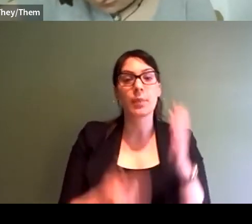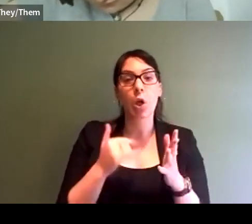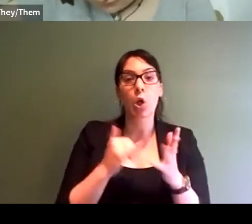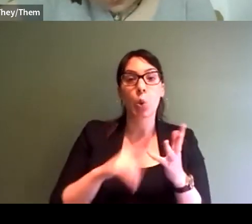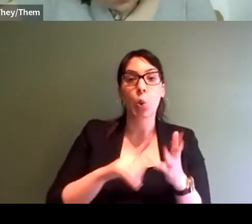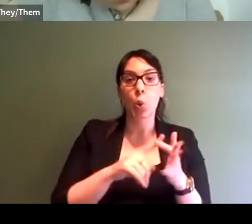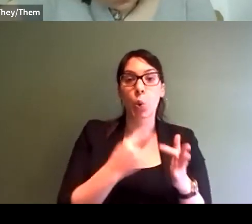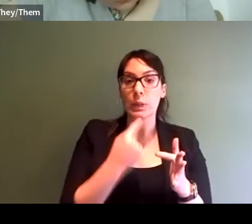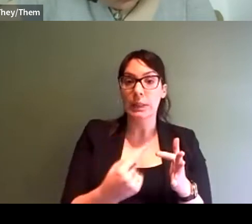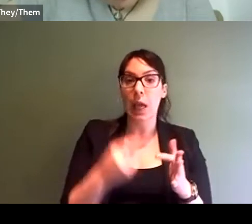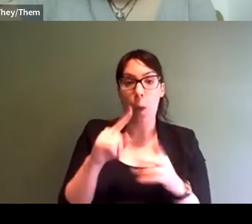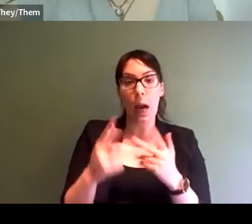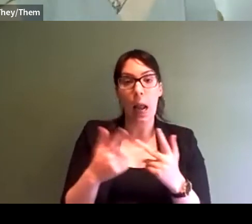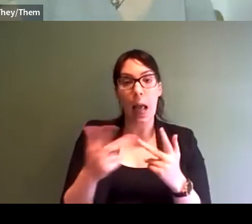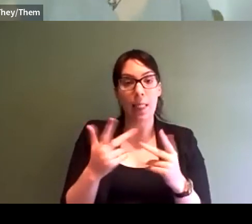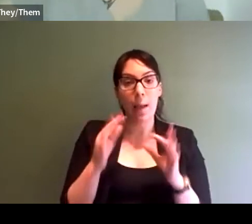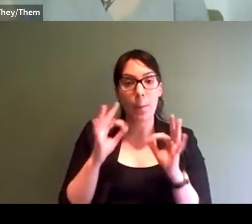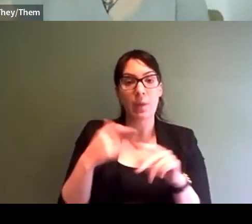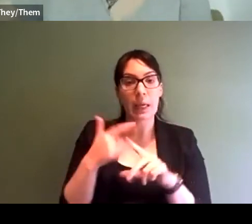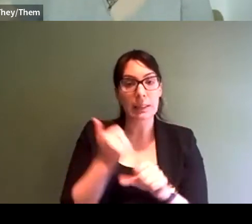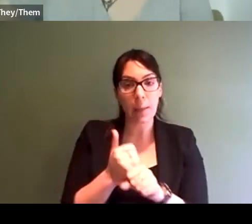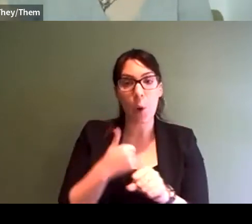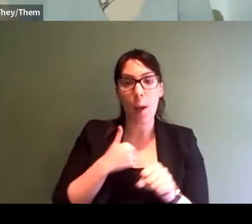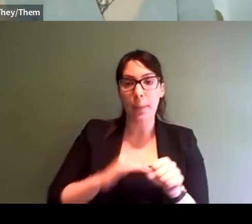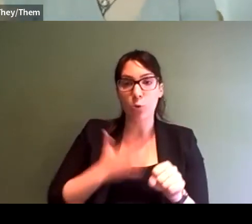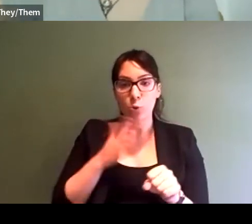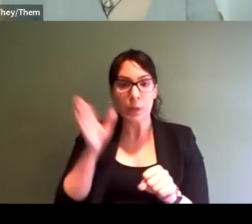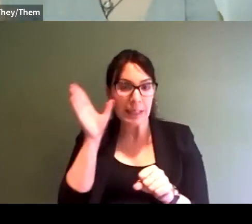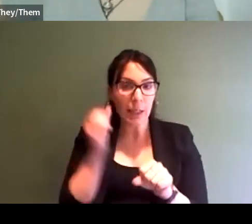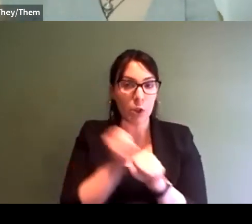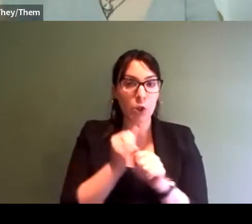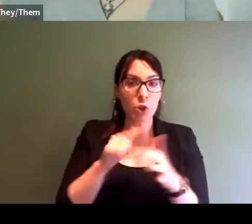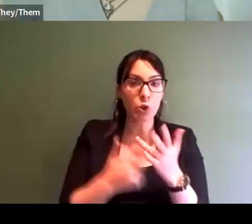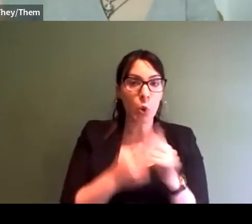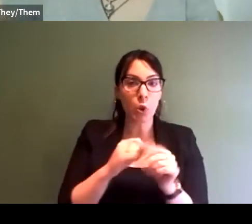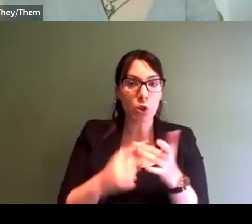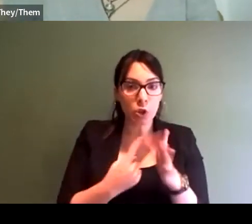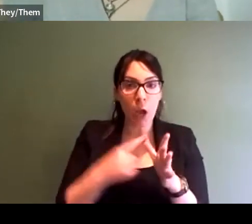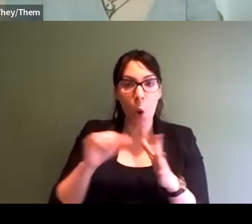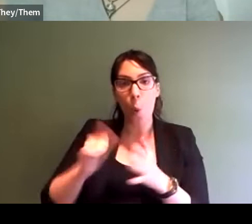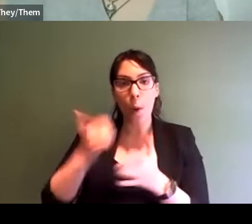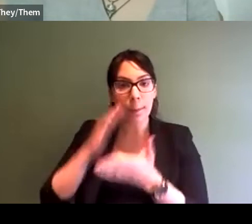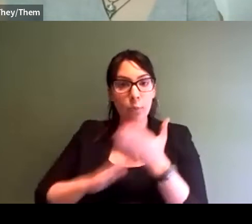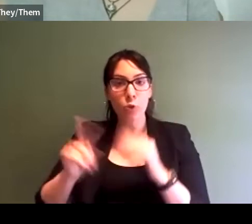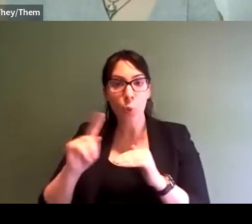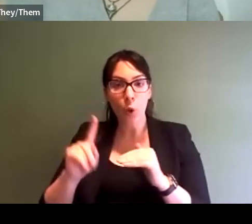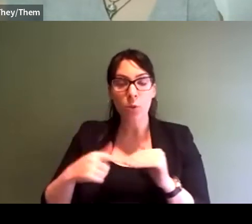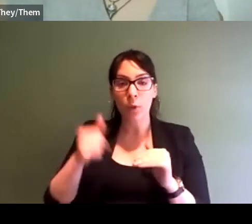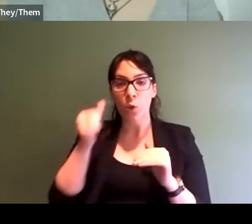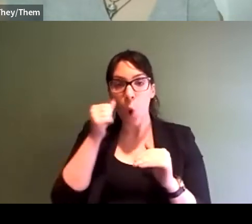example in Georgia be interested in your experience here, and maybe it's just a Queensland thing, but the dreaded recorder.